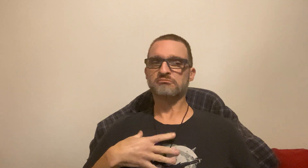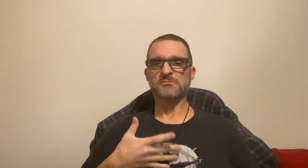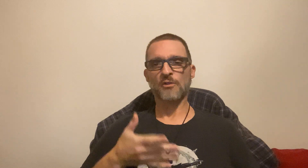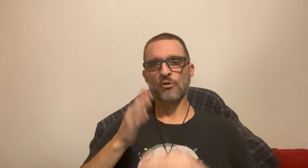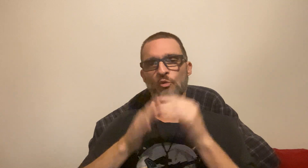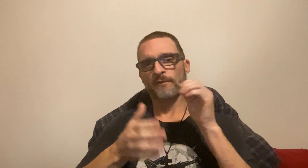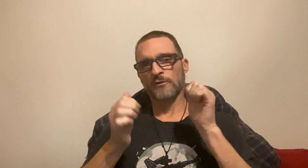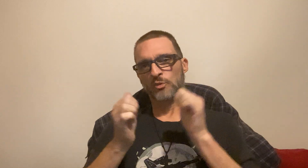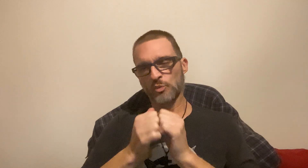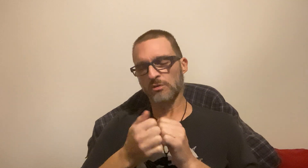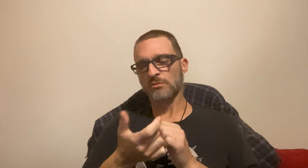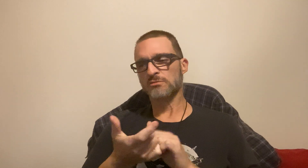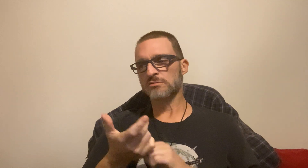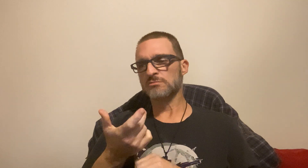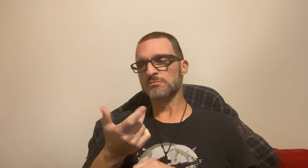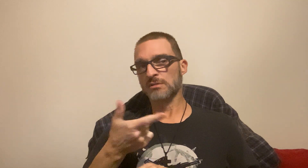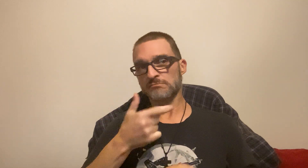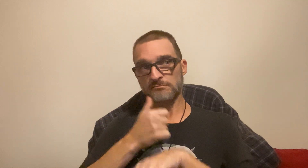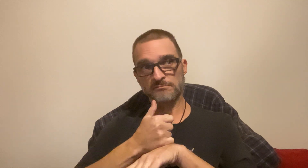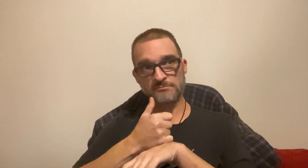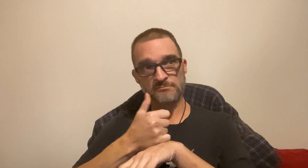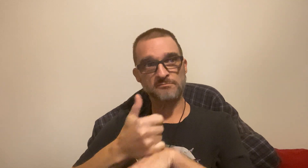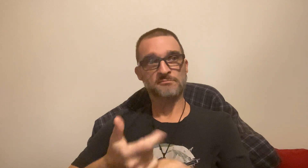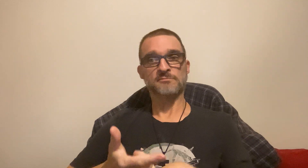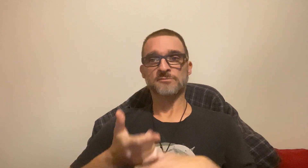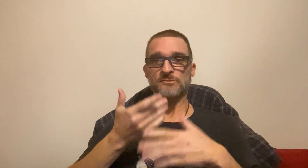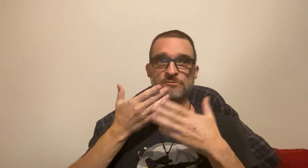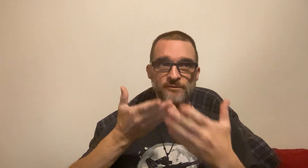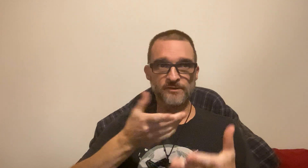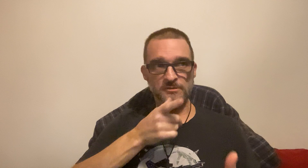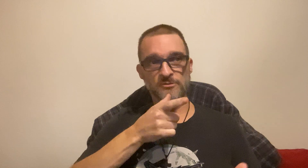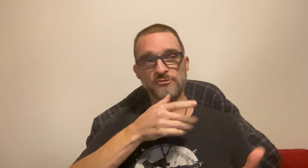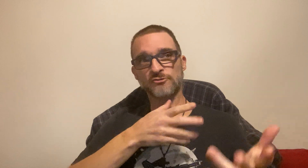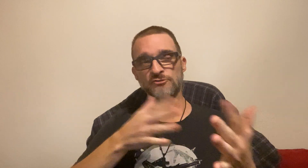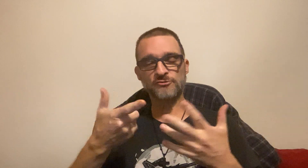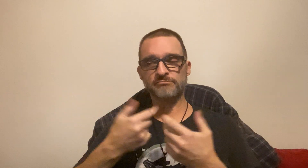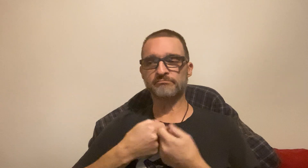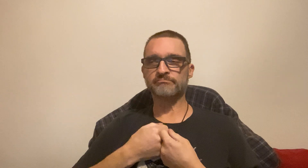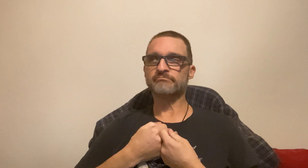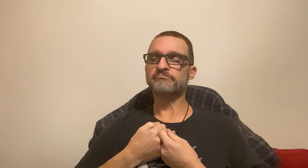*pfft* We just wanted to get it over with. Focus on setting up for garage sale & serving lunch.